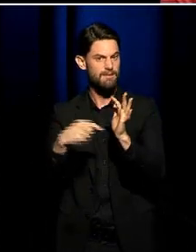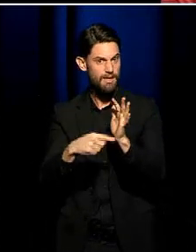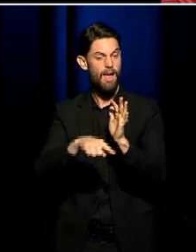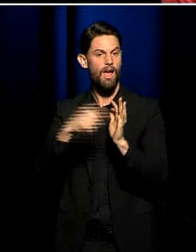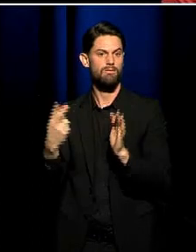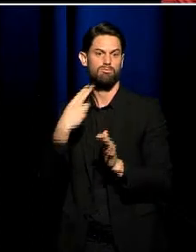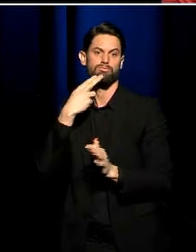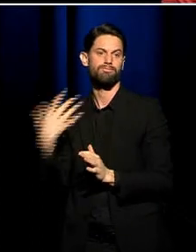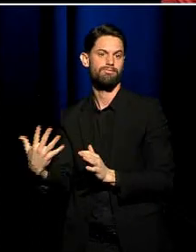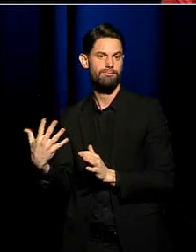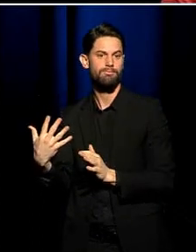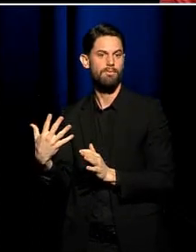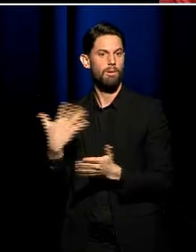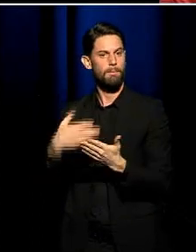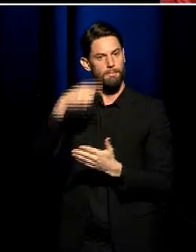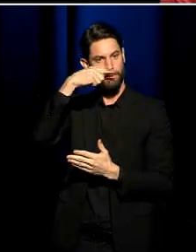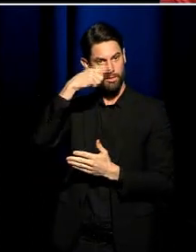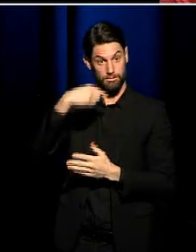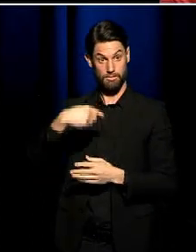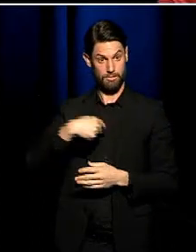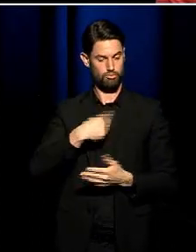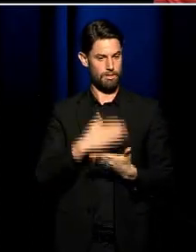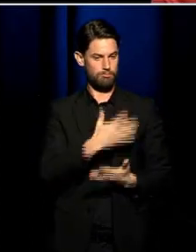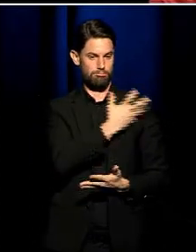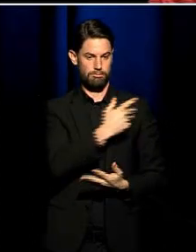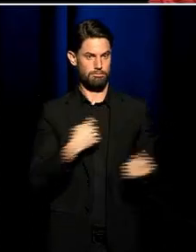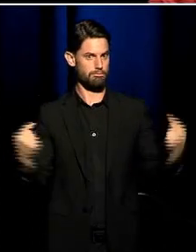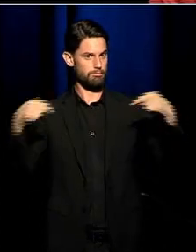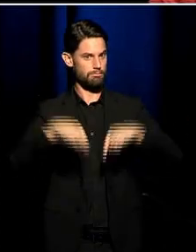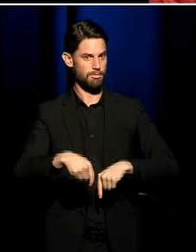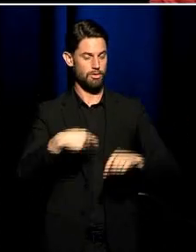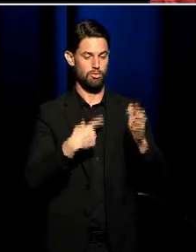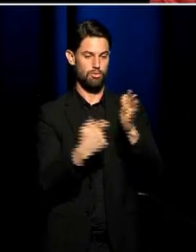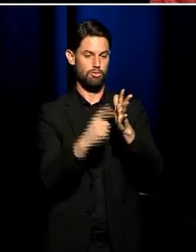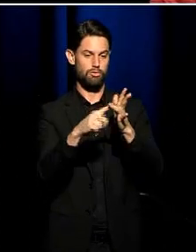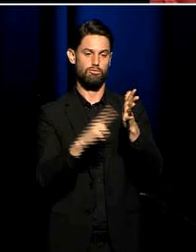Sackville. I have the honor and privilege to be the Chair of the Royal Commission.